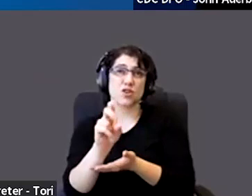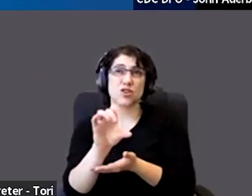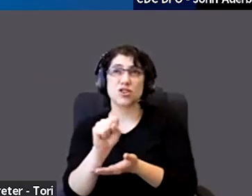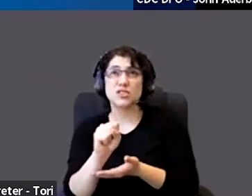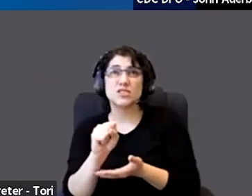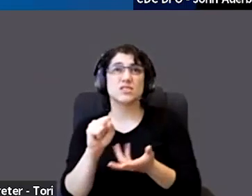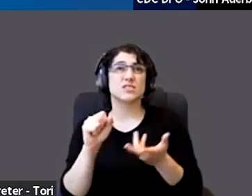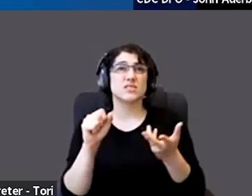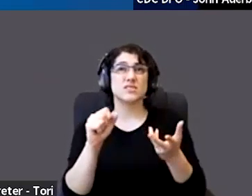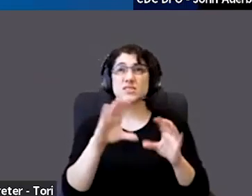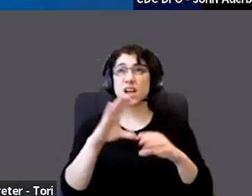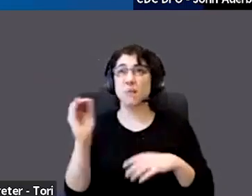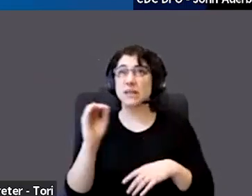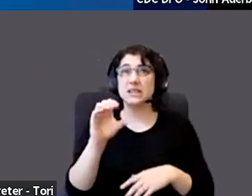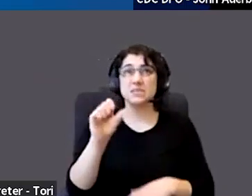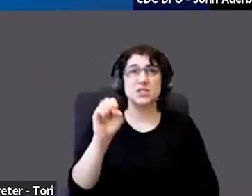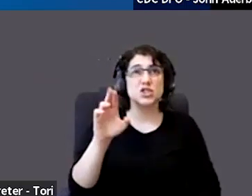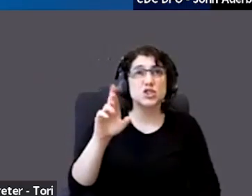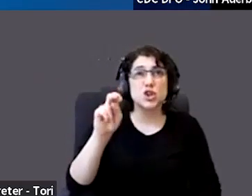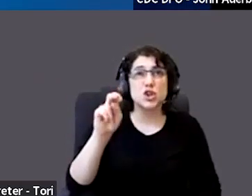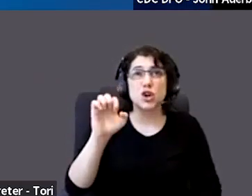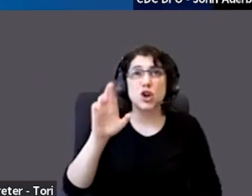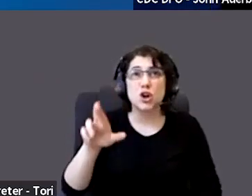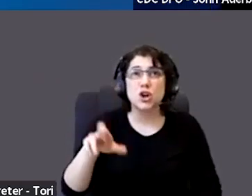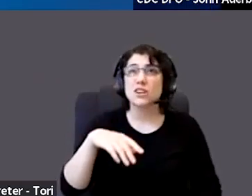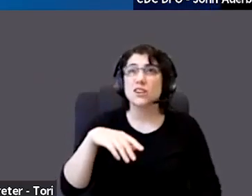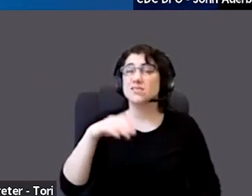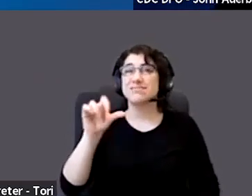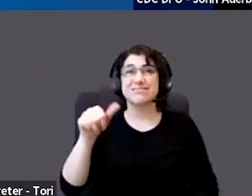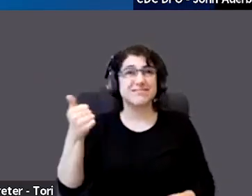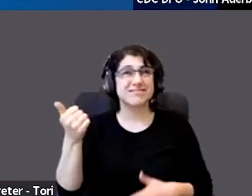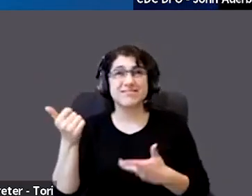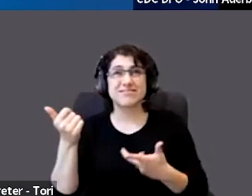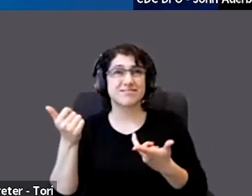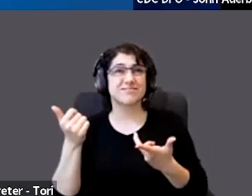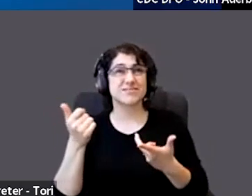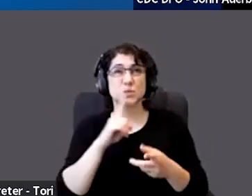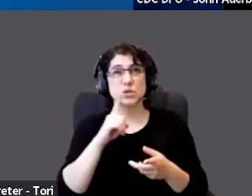to try to help with this. The next question is kind of --